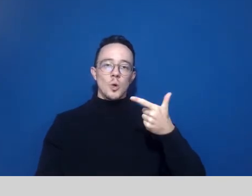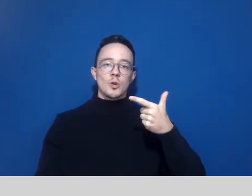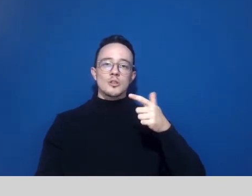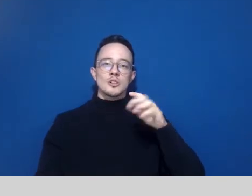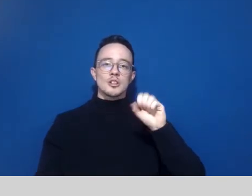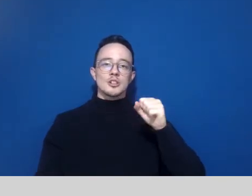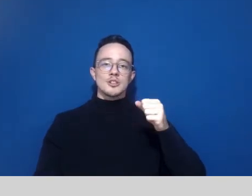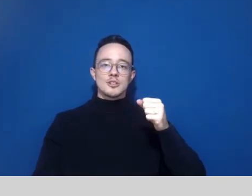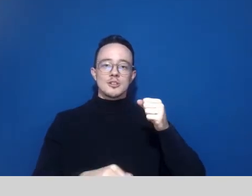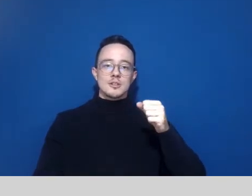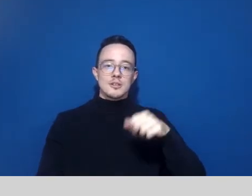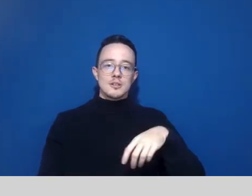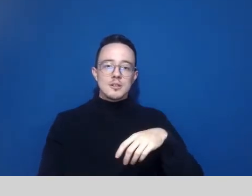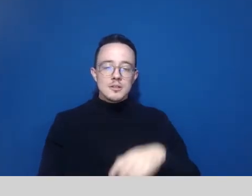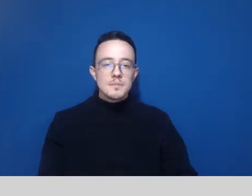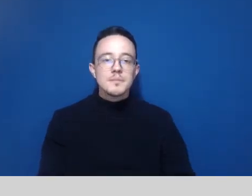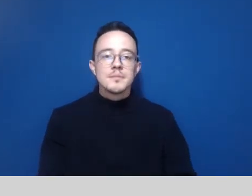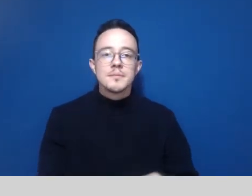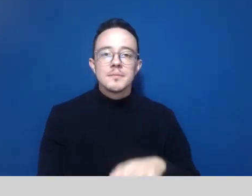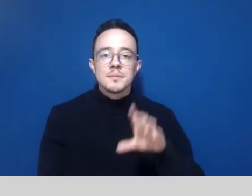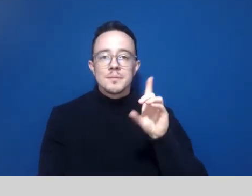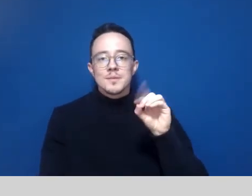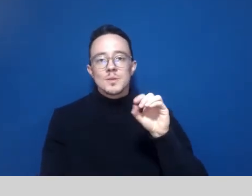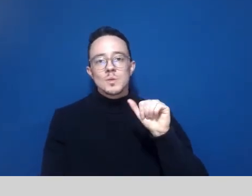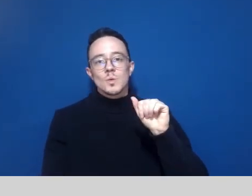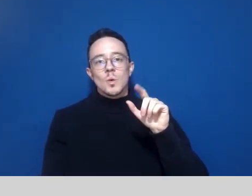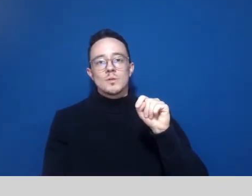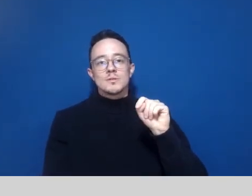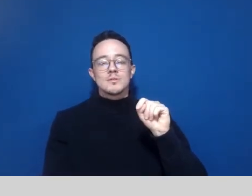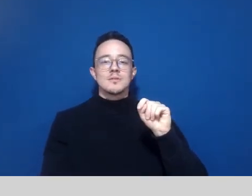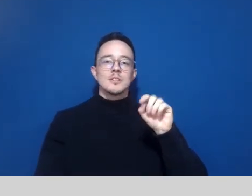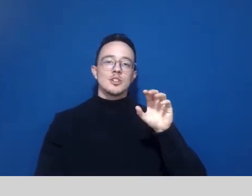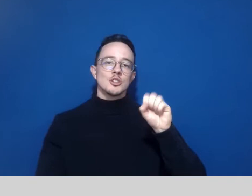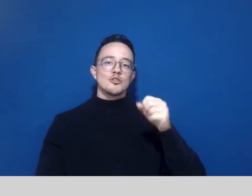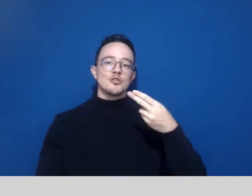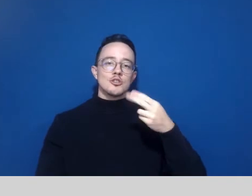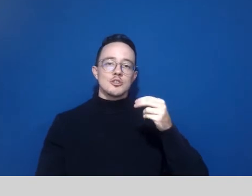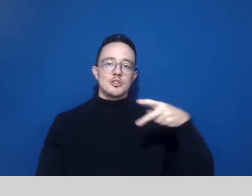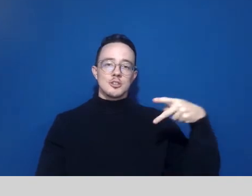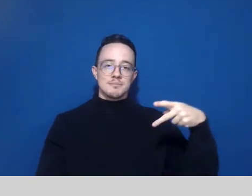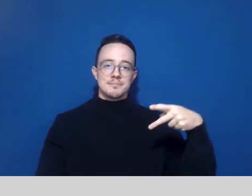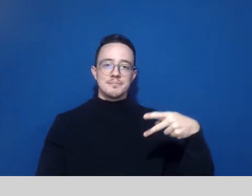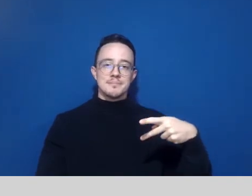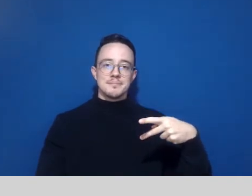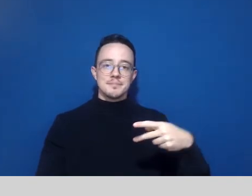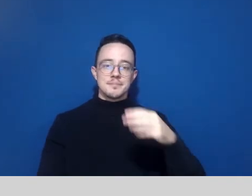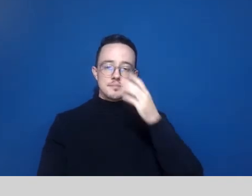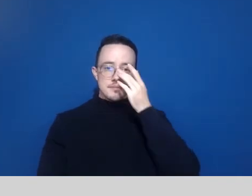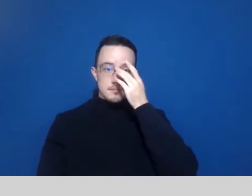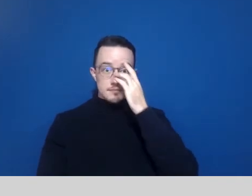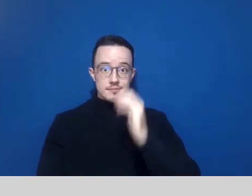And So I have a project called Dog Sheep. I love that pun so much, I committed myself to actually building the software.